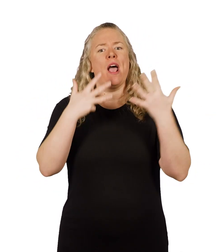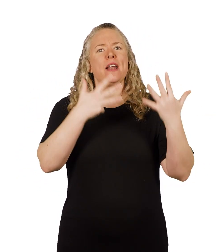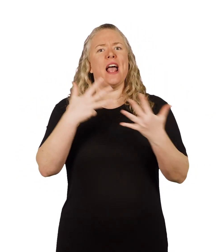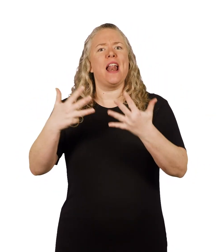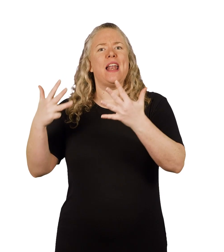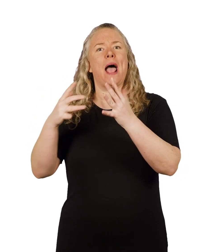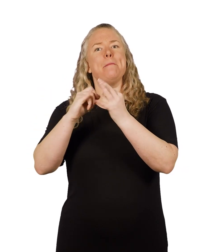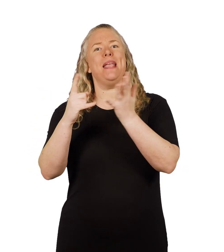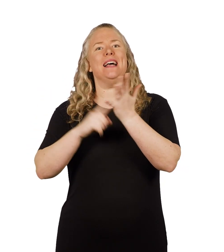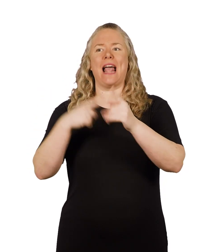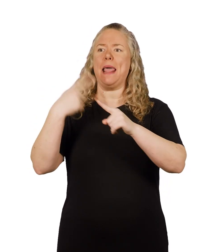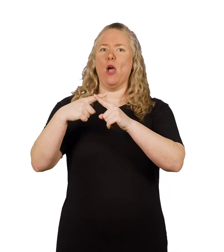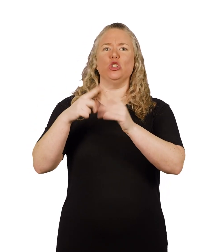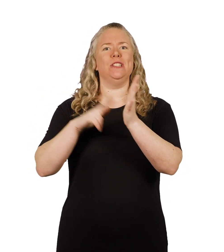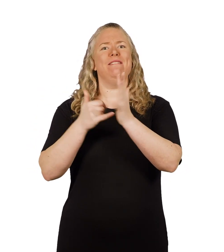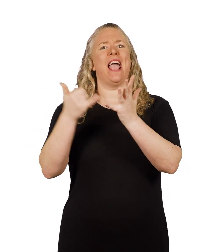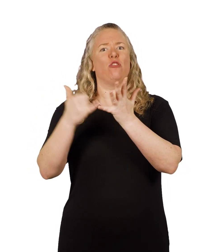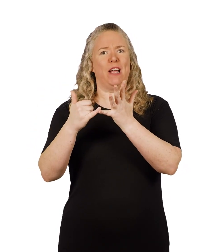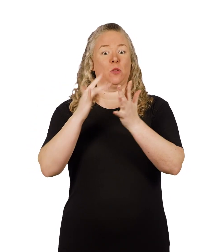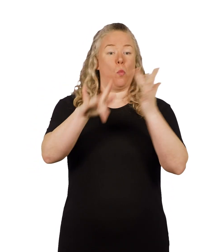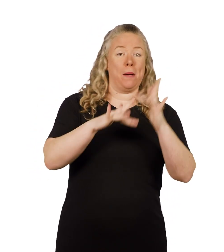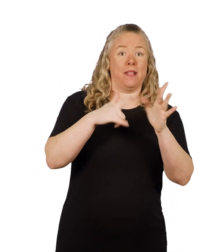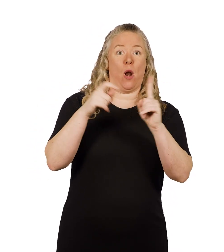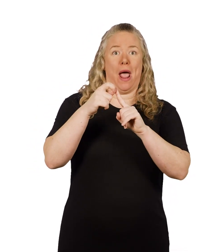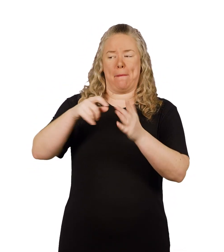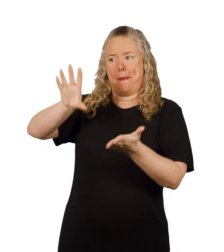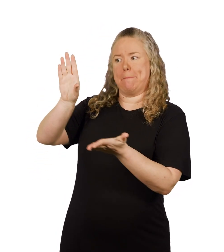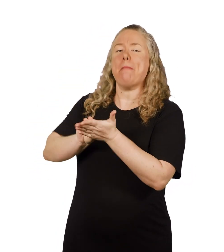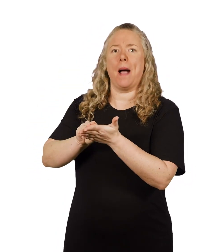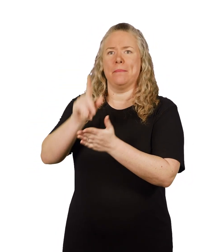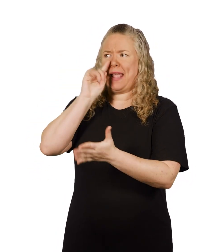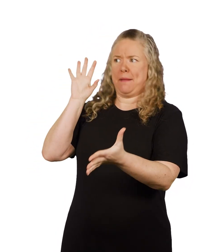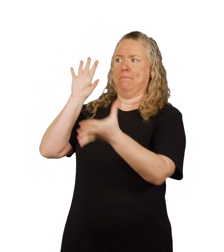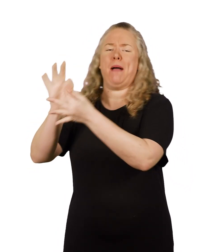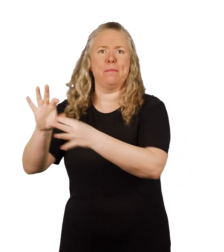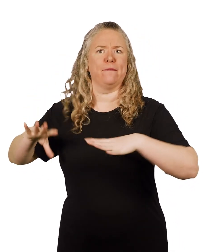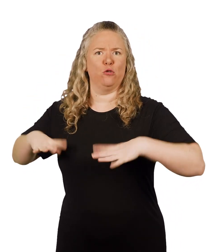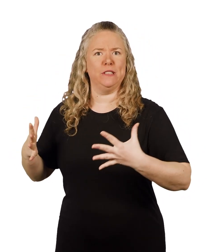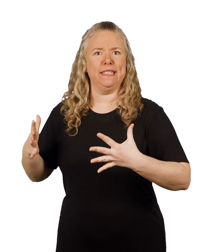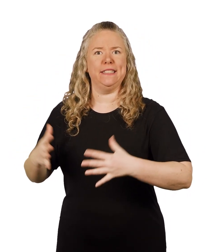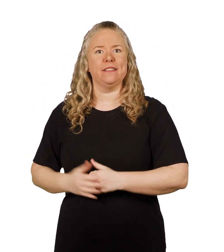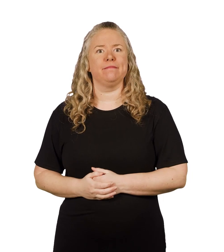using the 999 BSL Emergency Video Relay Service website or app.